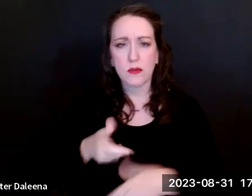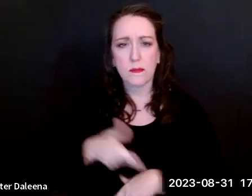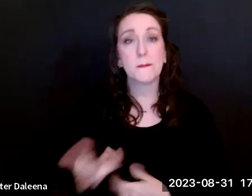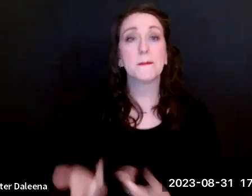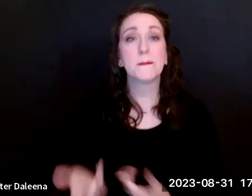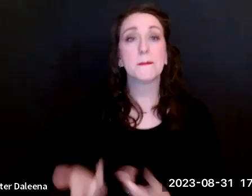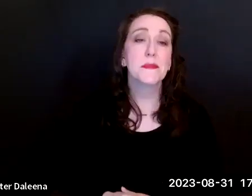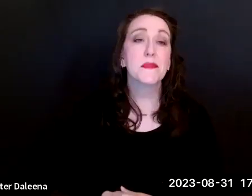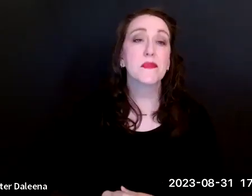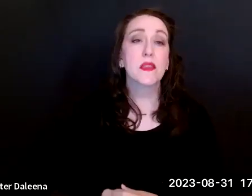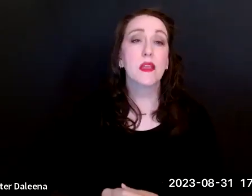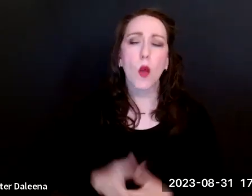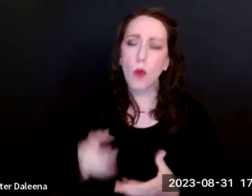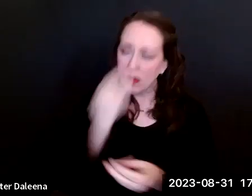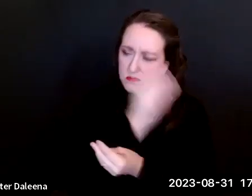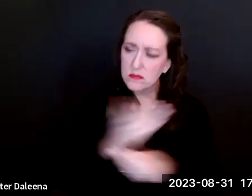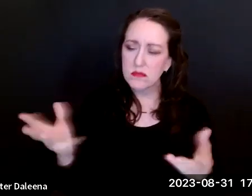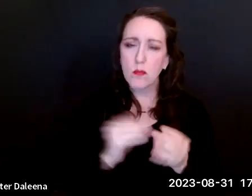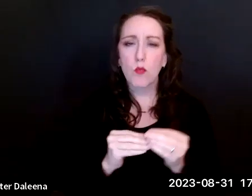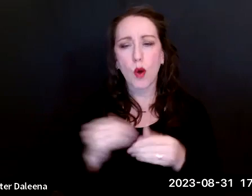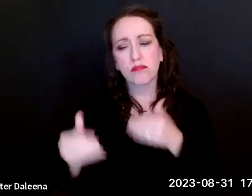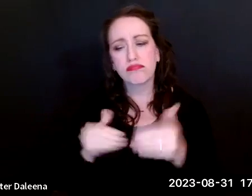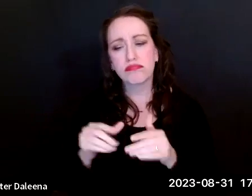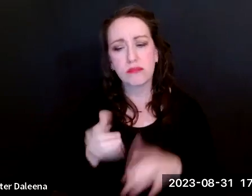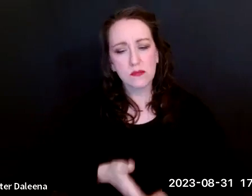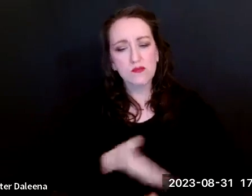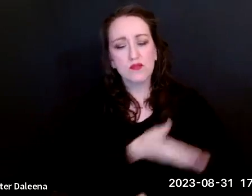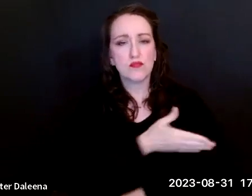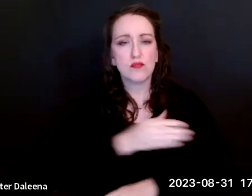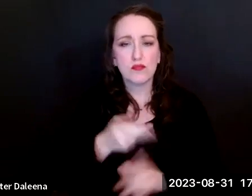we also want to make you aware of other process Improvement projects the department has begun